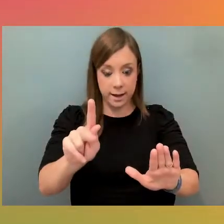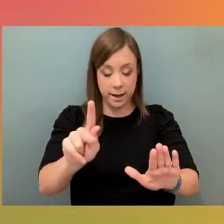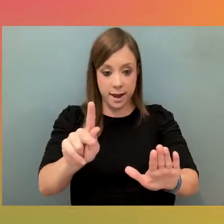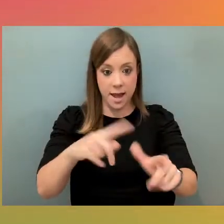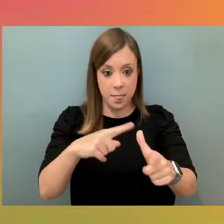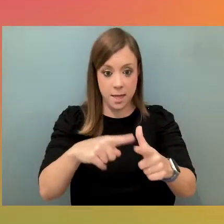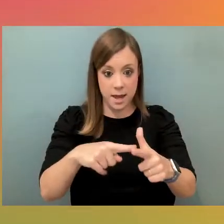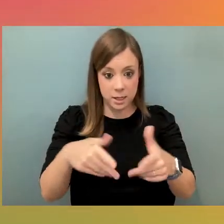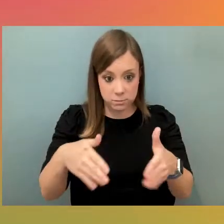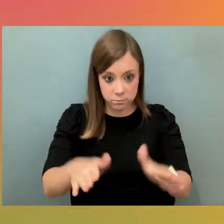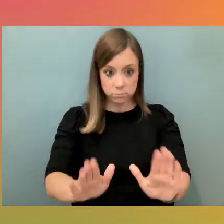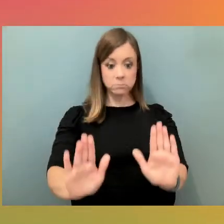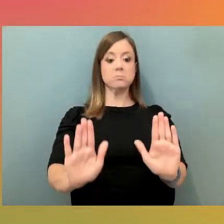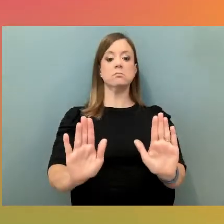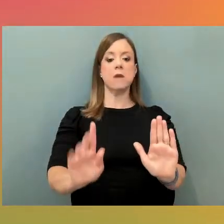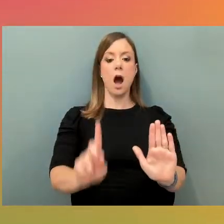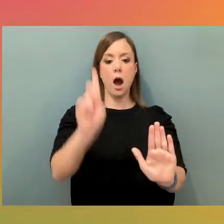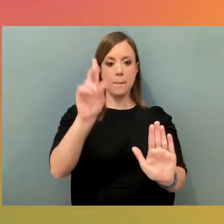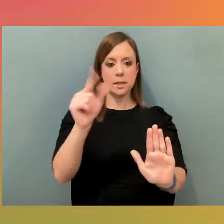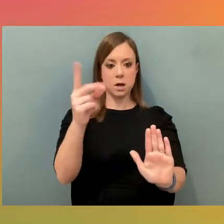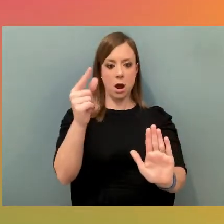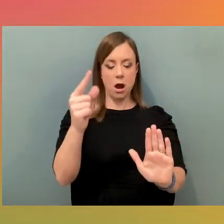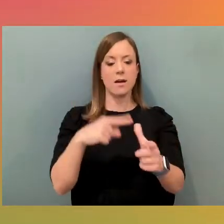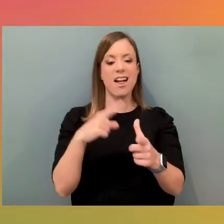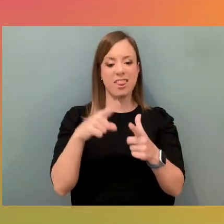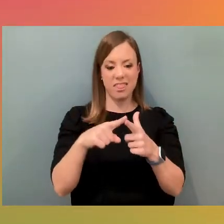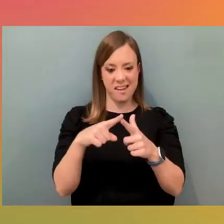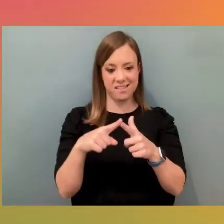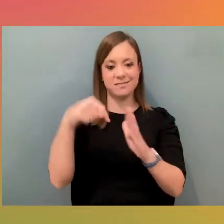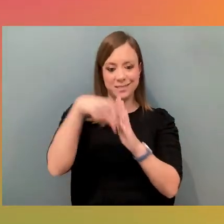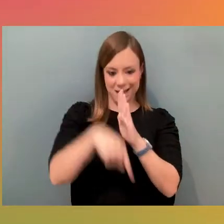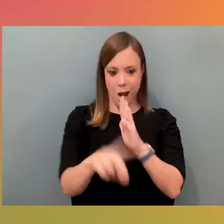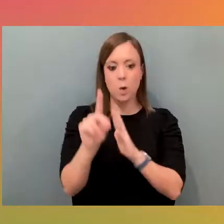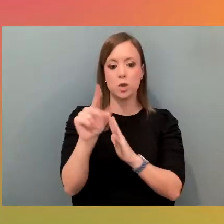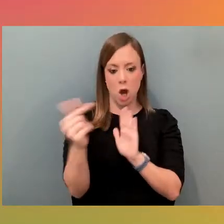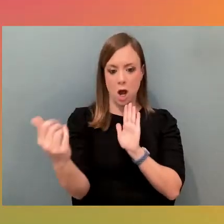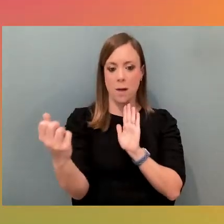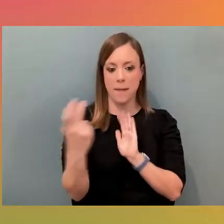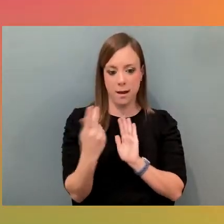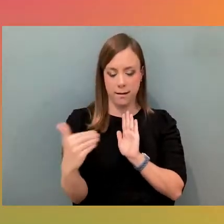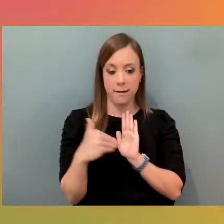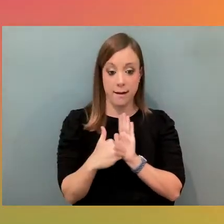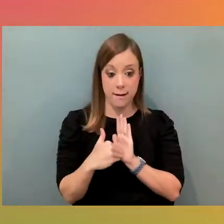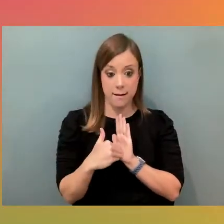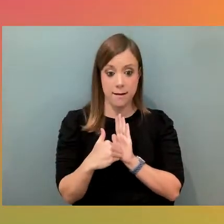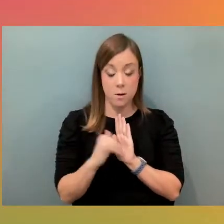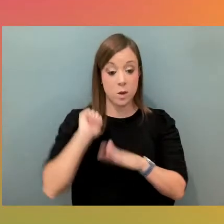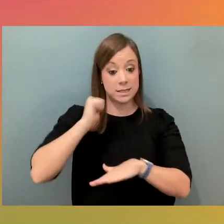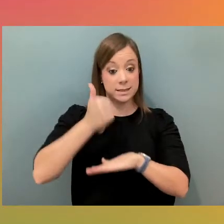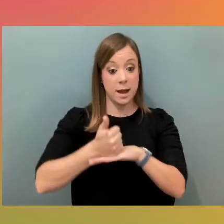DOWNWARD FACING DOG OR ENHAIL INTO A PLANK EXHALE LOWER. INHALE BACK BEND.